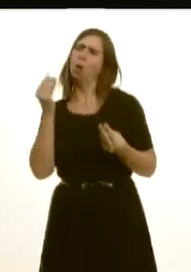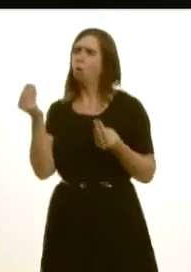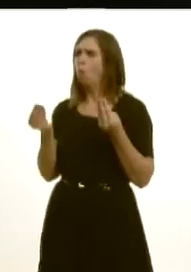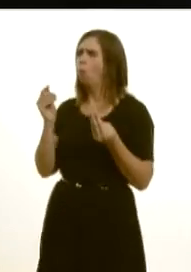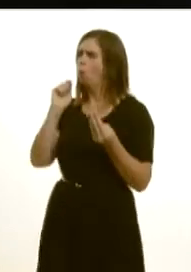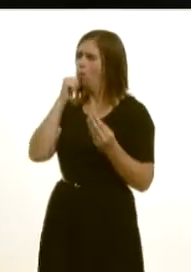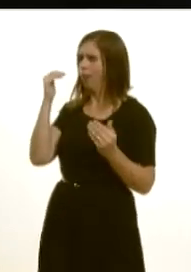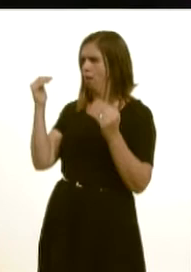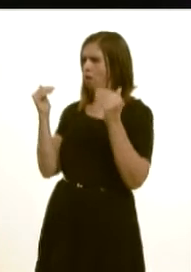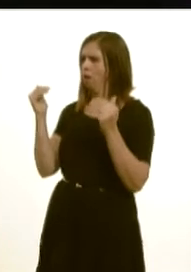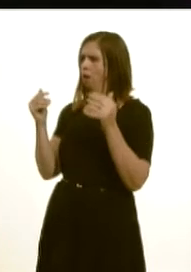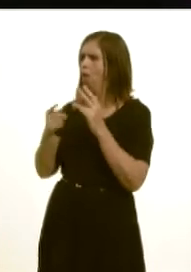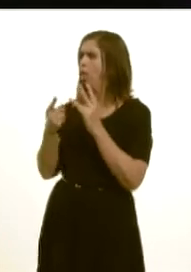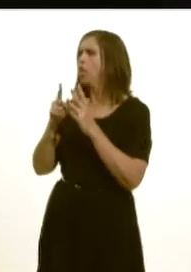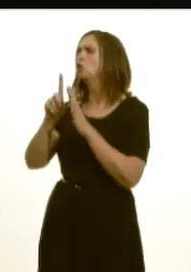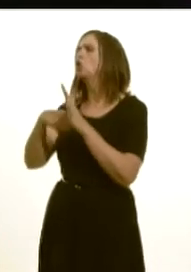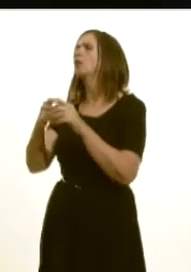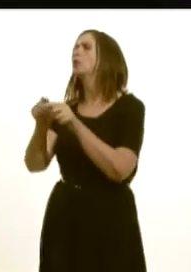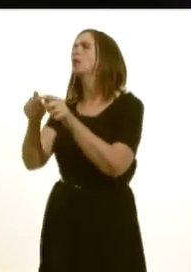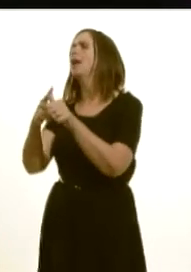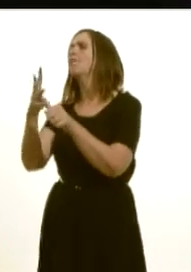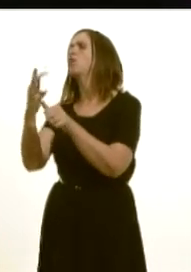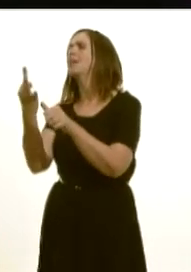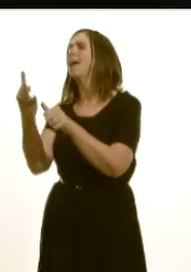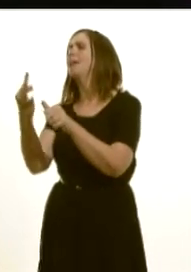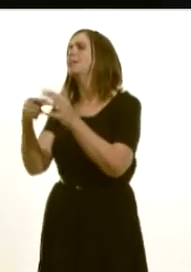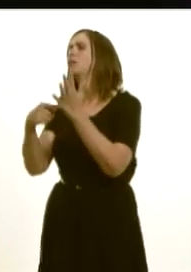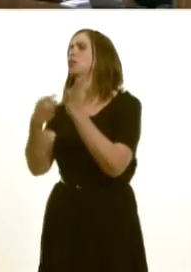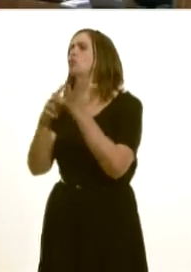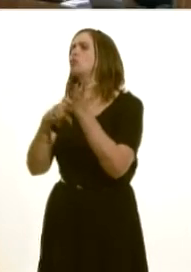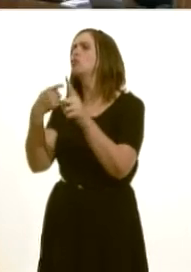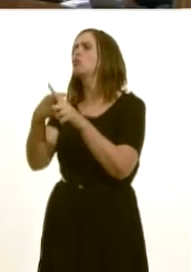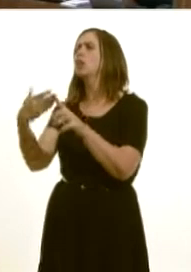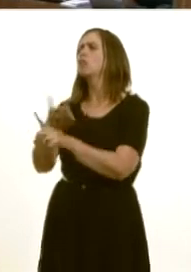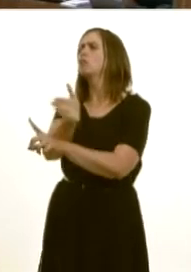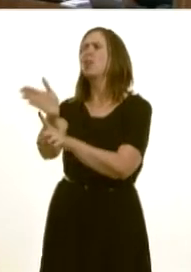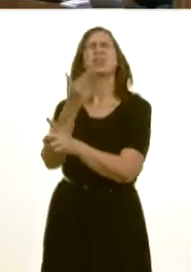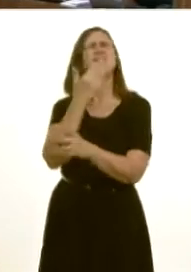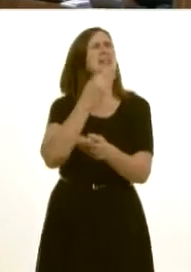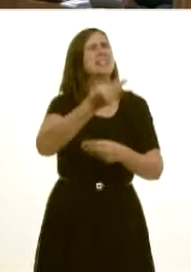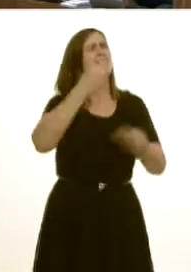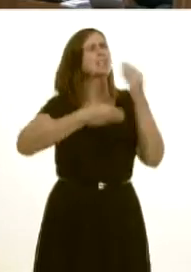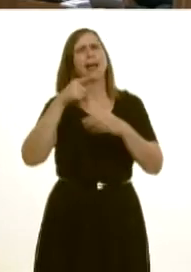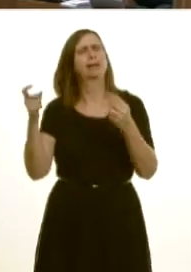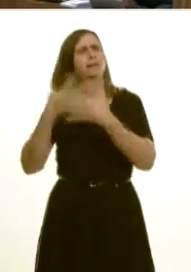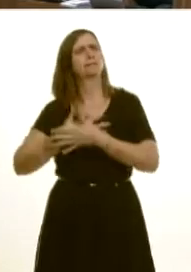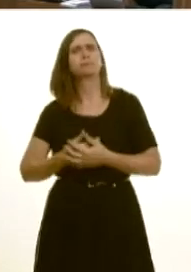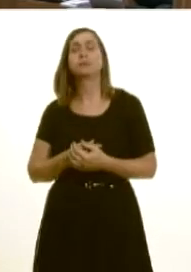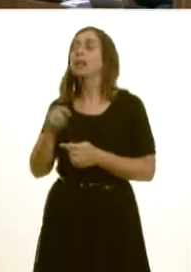to junctions along the nearby A48 trunk road. Can you explain that, in simple terms, for them? Carwyn Jones: This is a trial closure at the